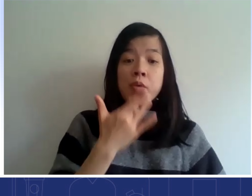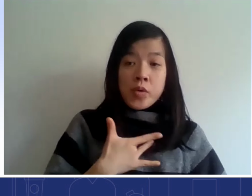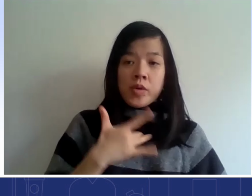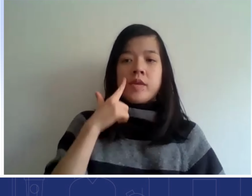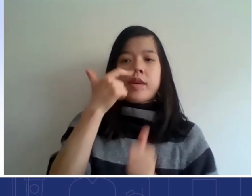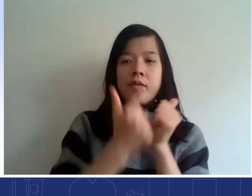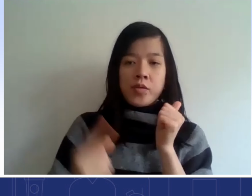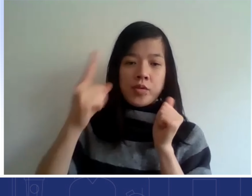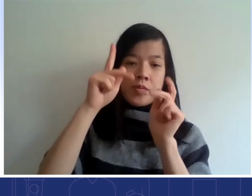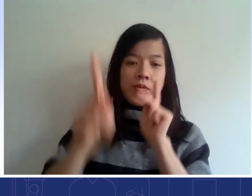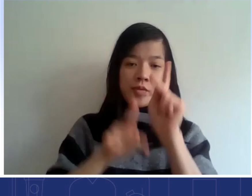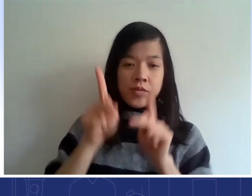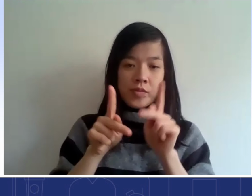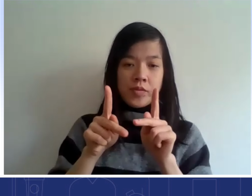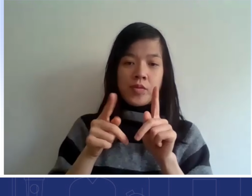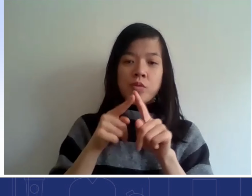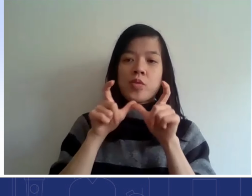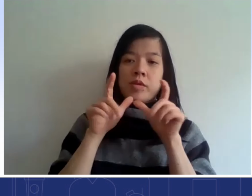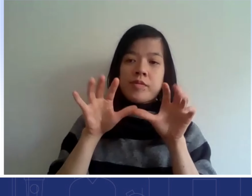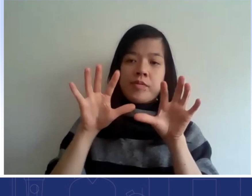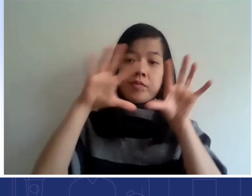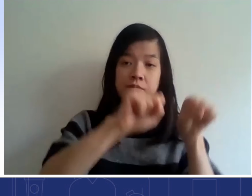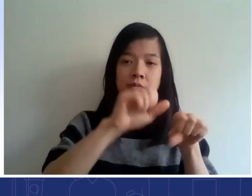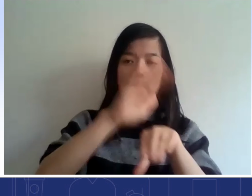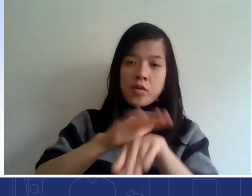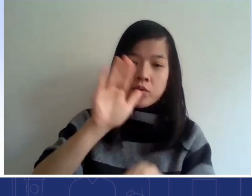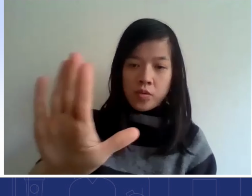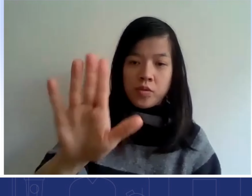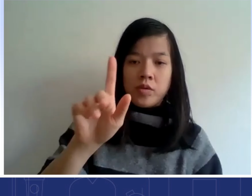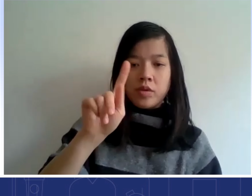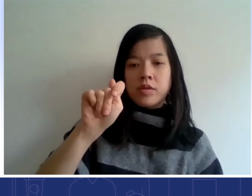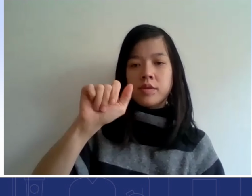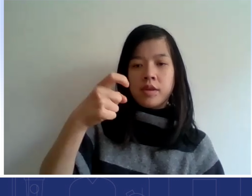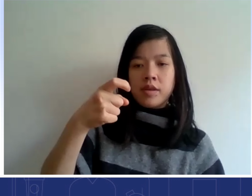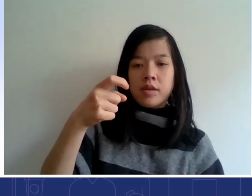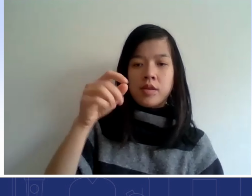You will also need the birth dates for everyone, who is being claimed on your tax return.